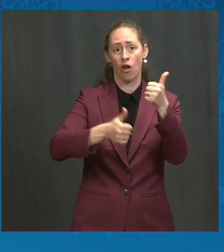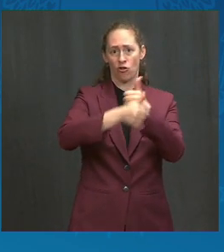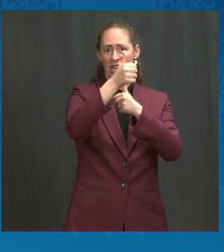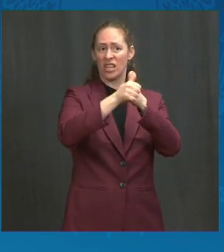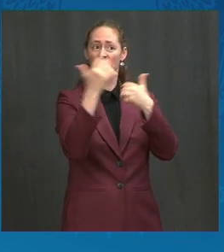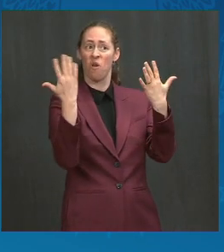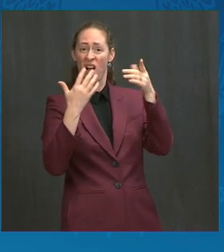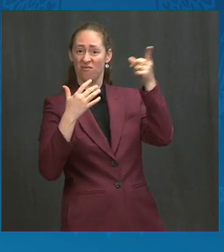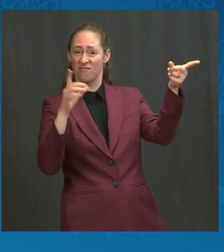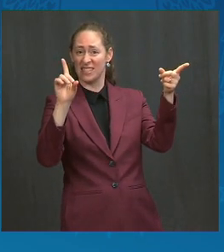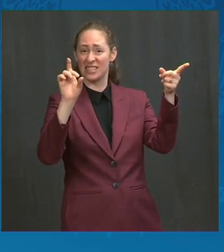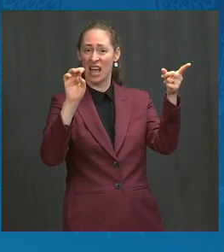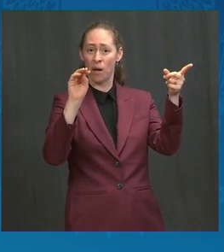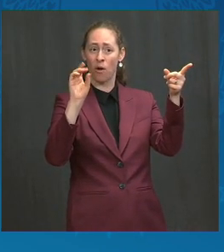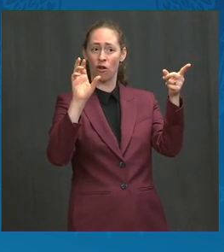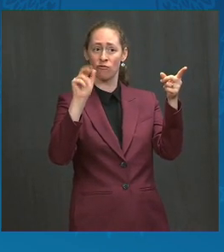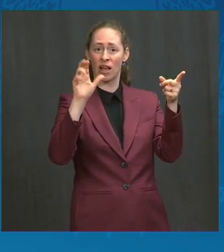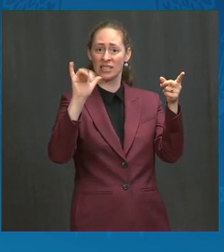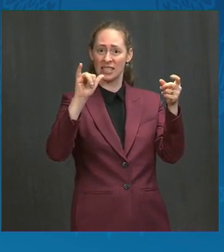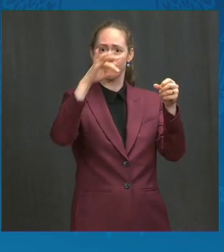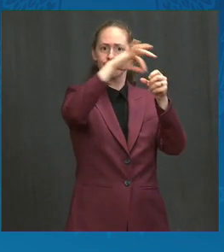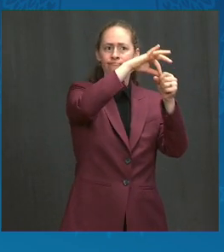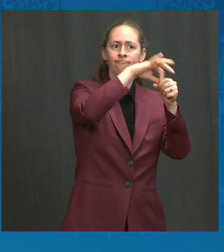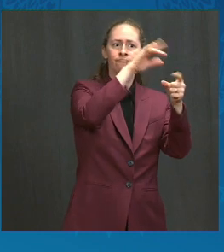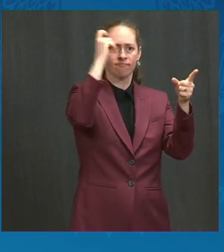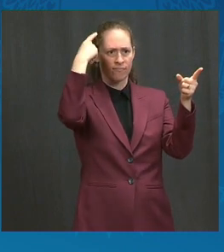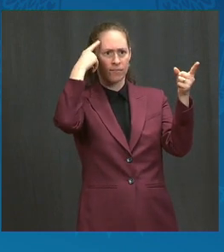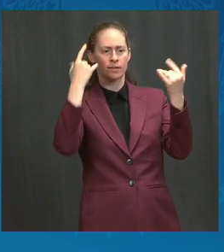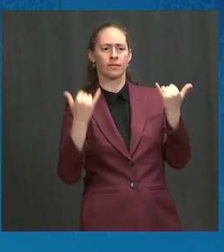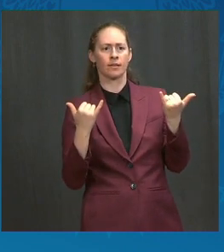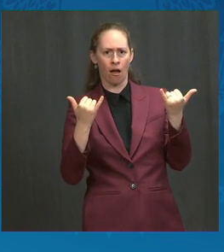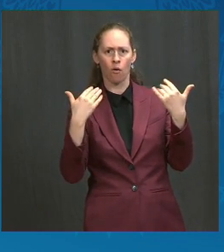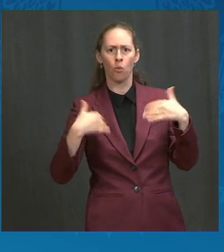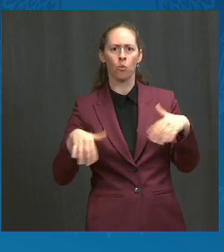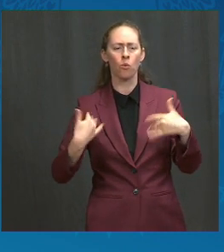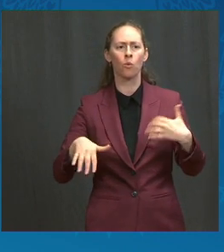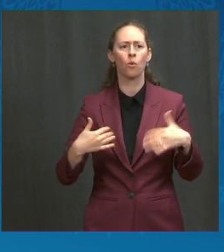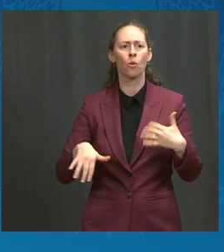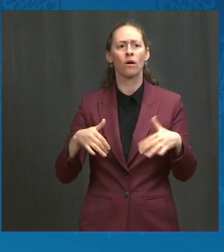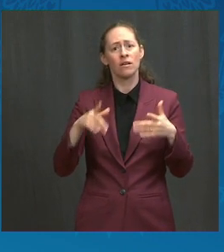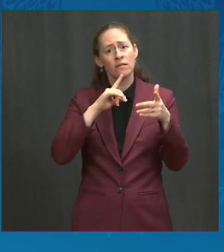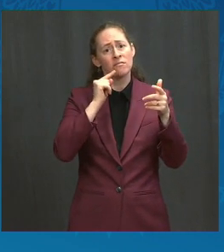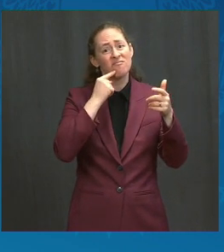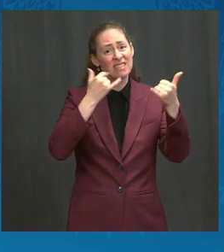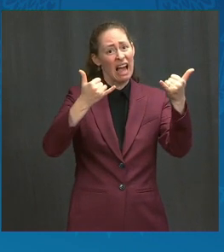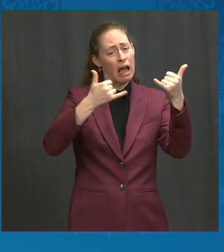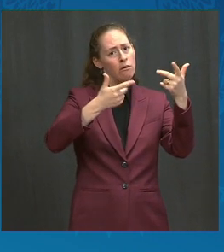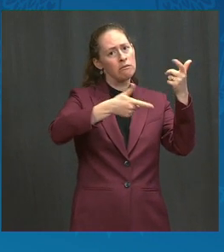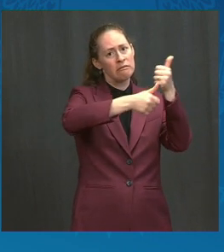Around the world, democracy is in peril. Strong men have become stronger.